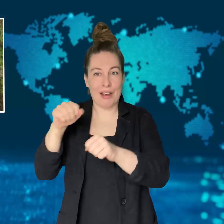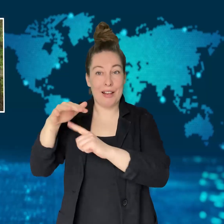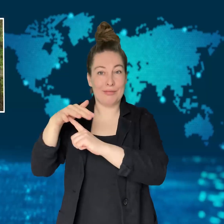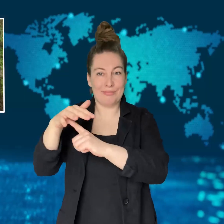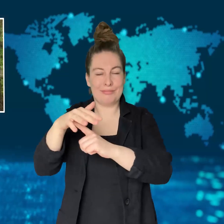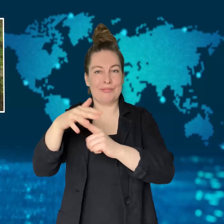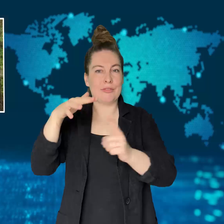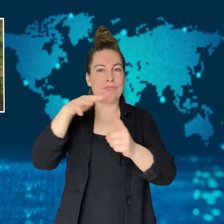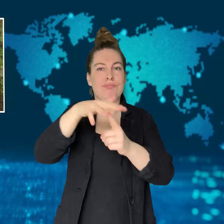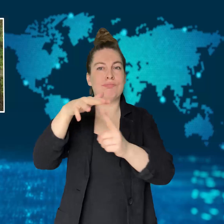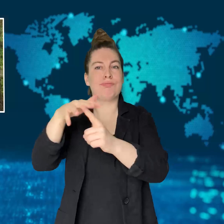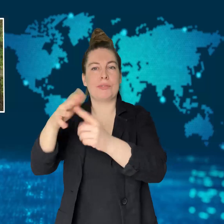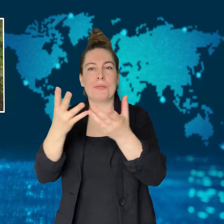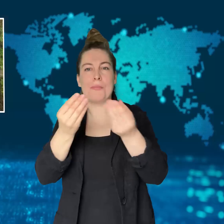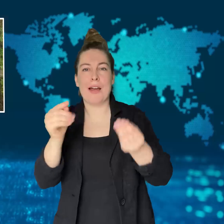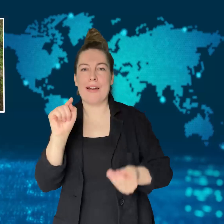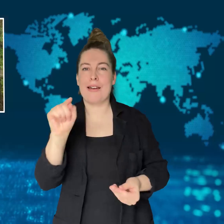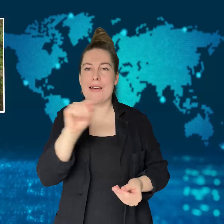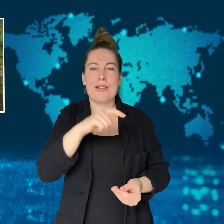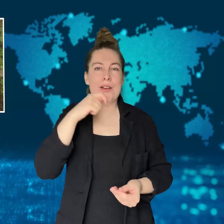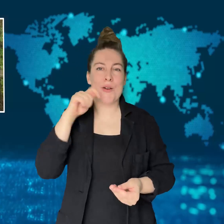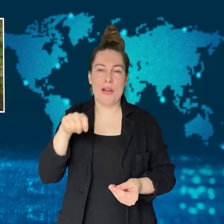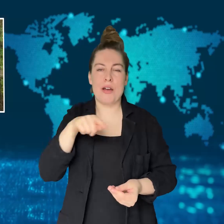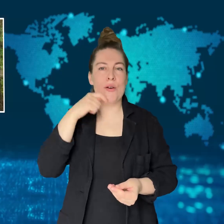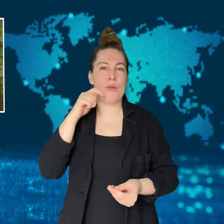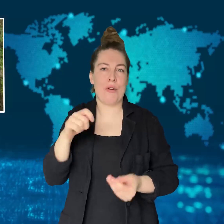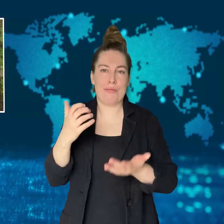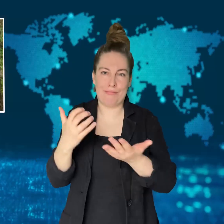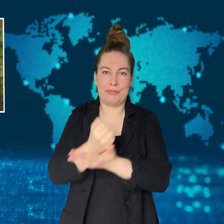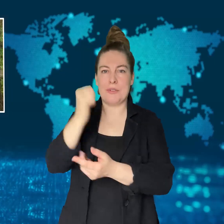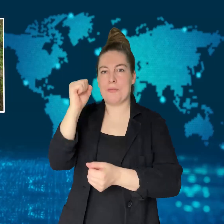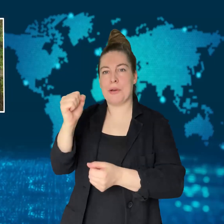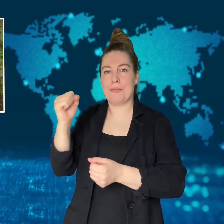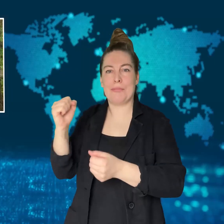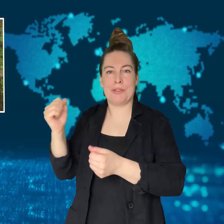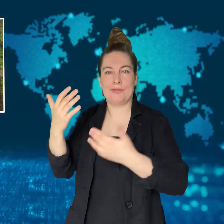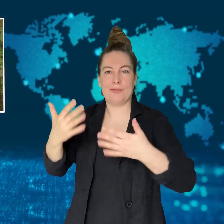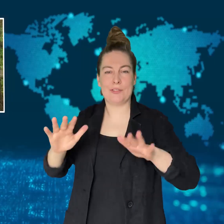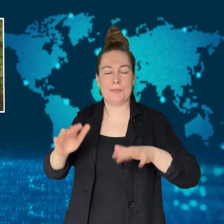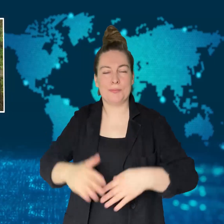used by Russian aircraft in attacks on Ukrainian forces.